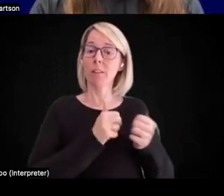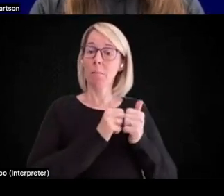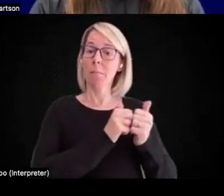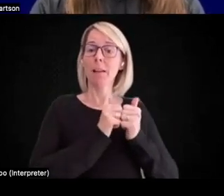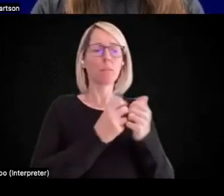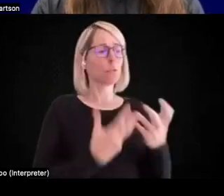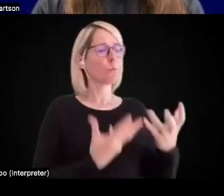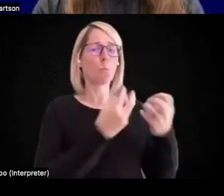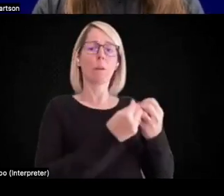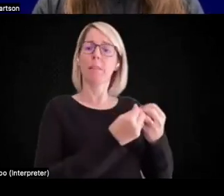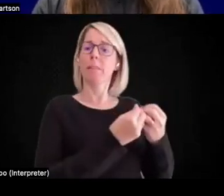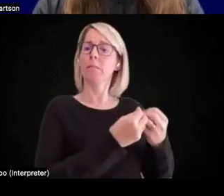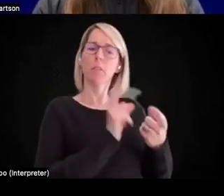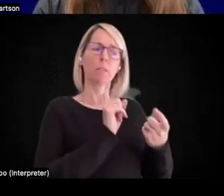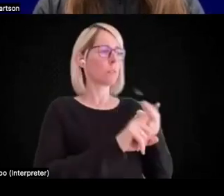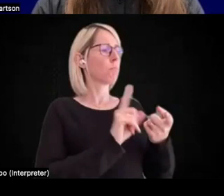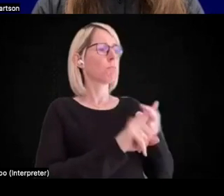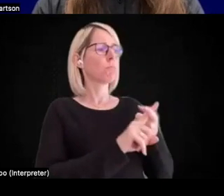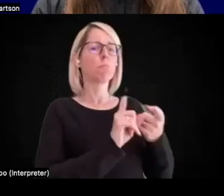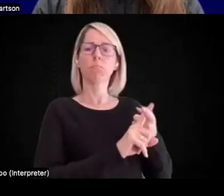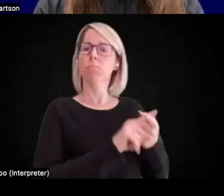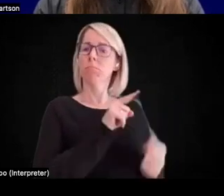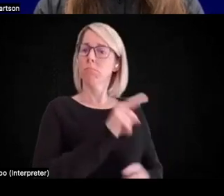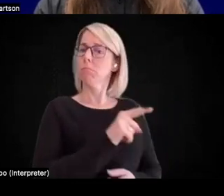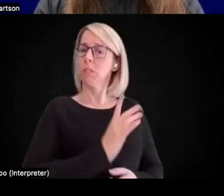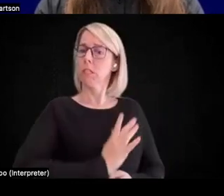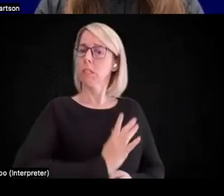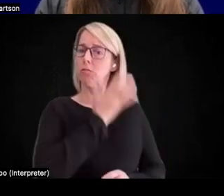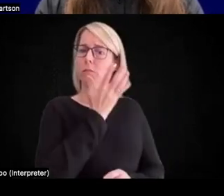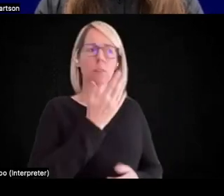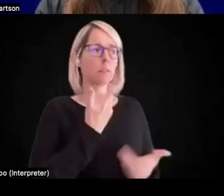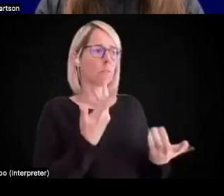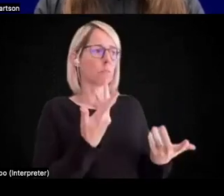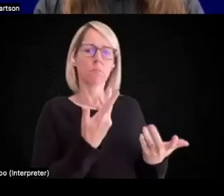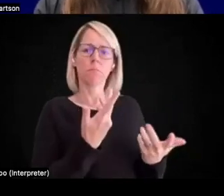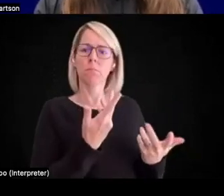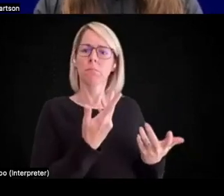interaction for as long as it is interesting and as long as it is informative. She doesn't